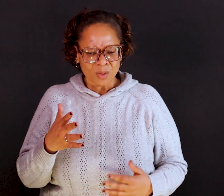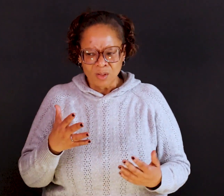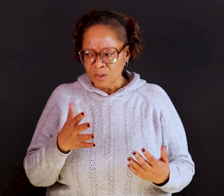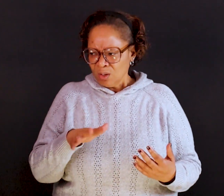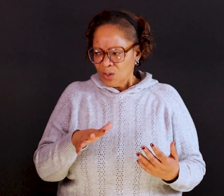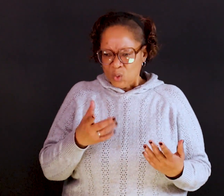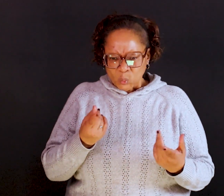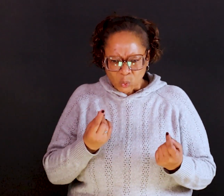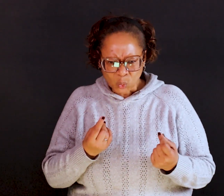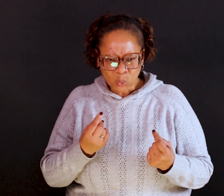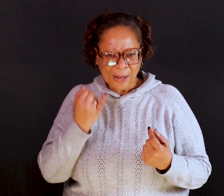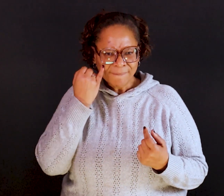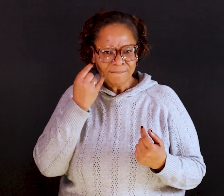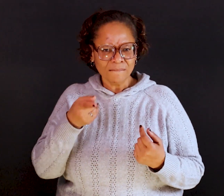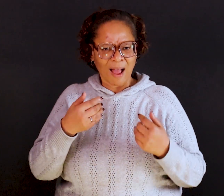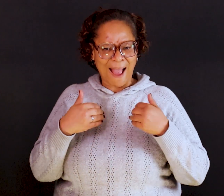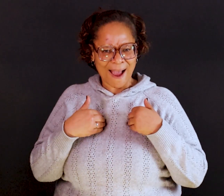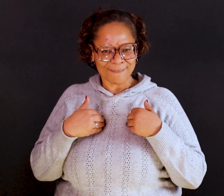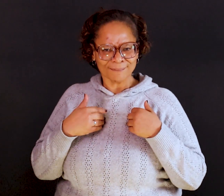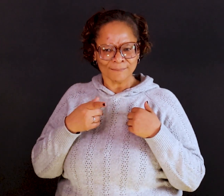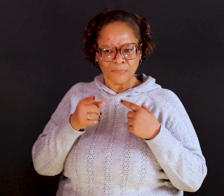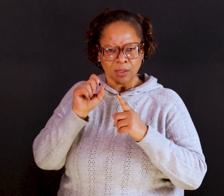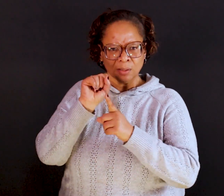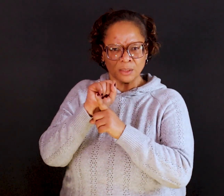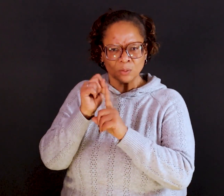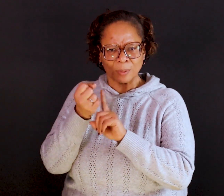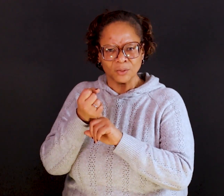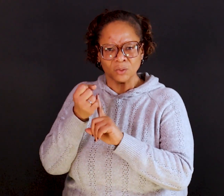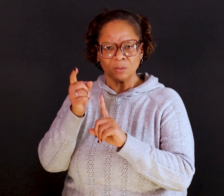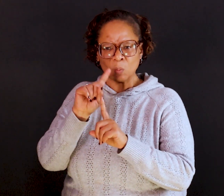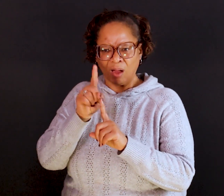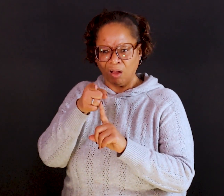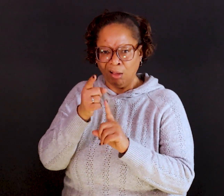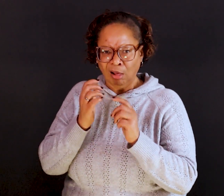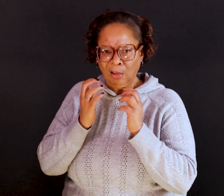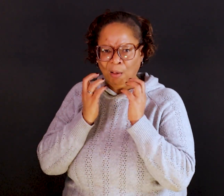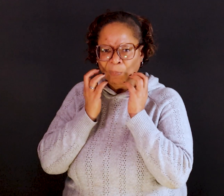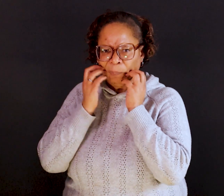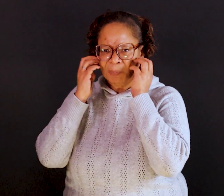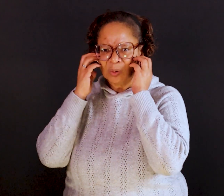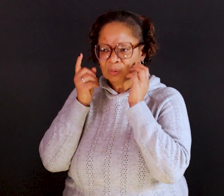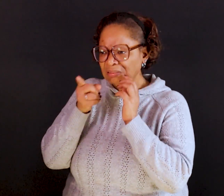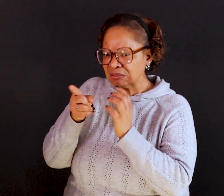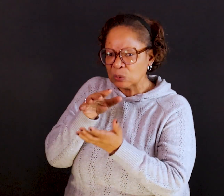What if there is a case of Measles in a school or other setting?